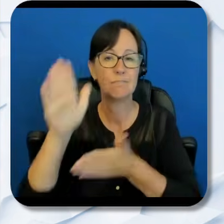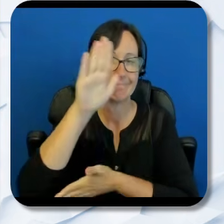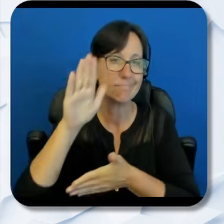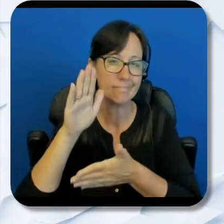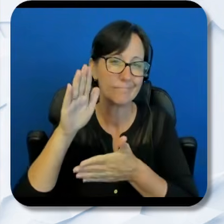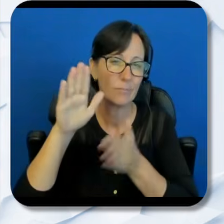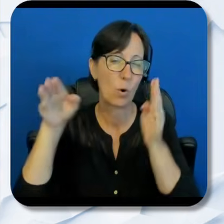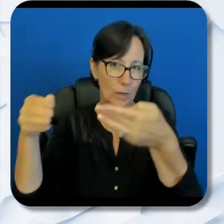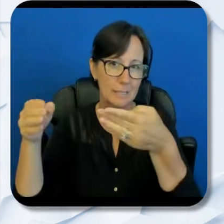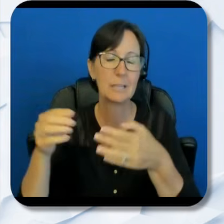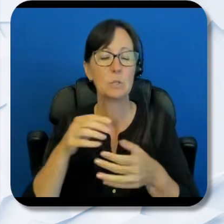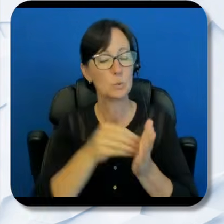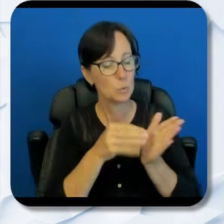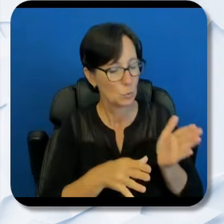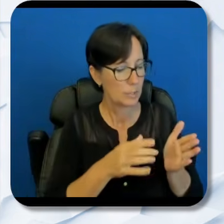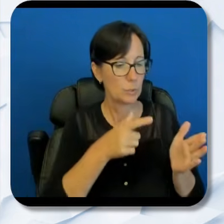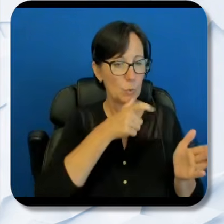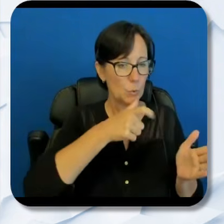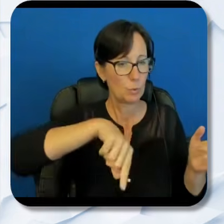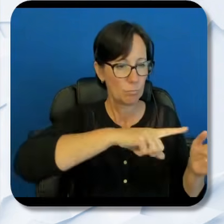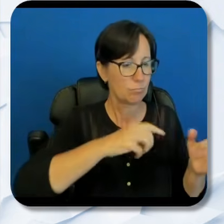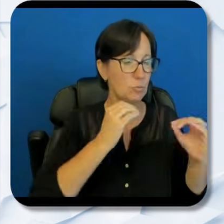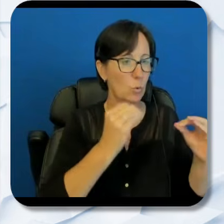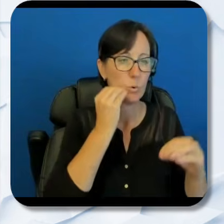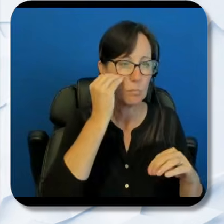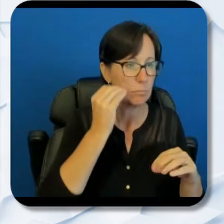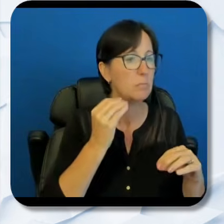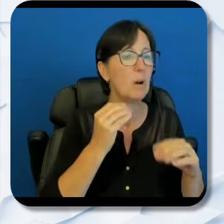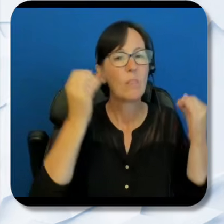about students experiencing homelessness, we really are thinking about how can we,